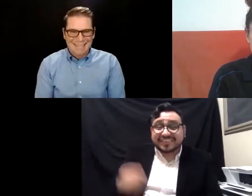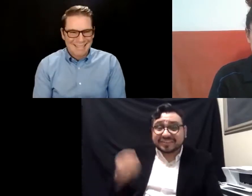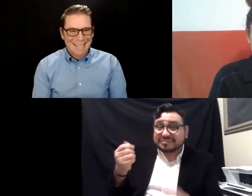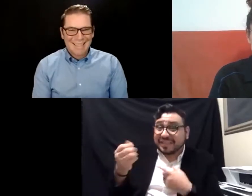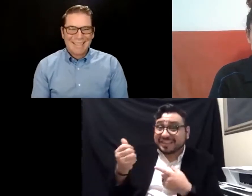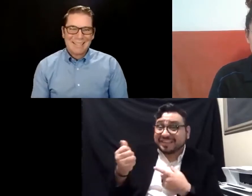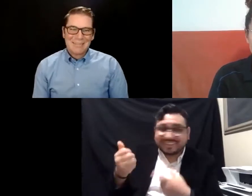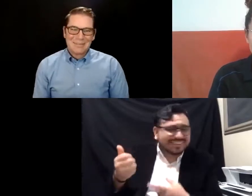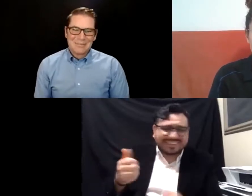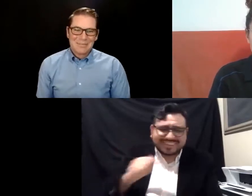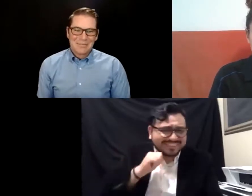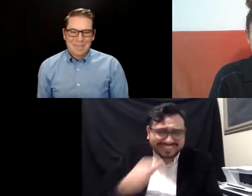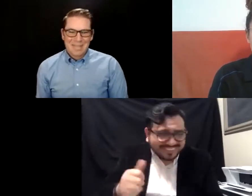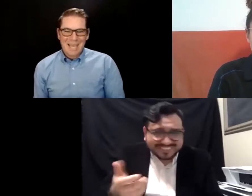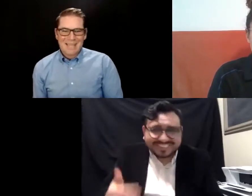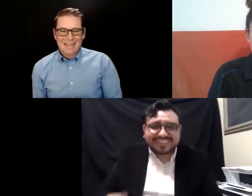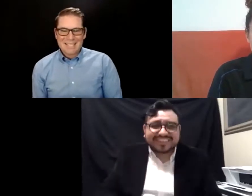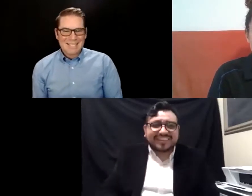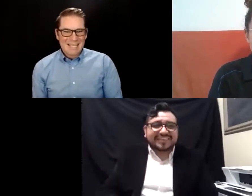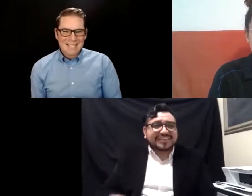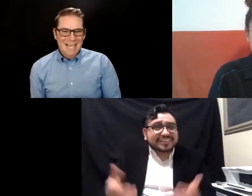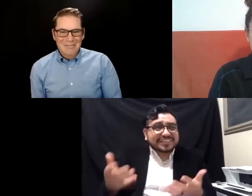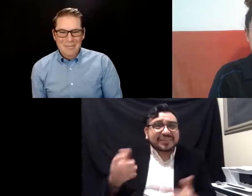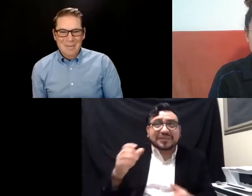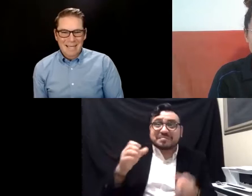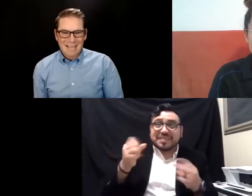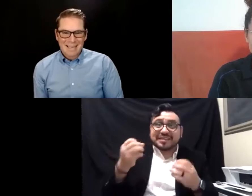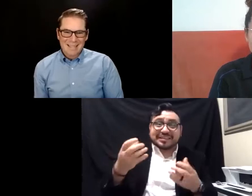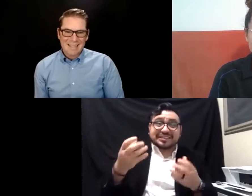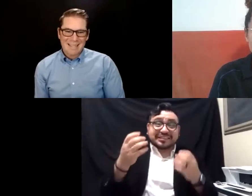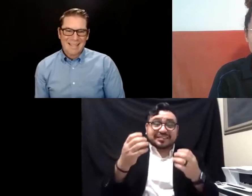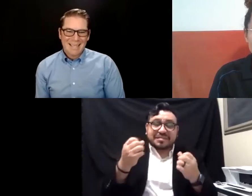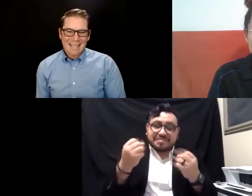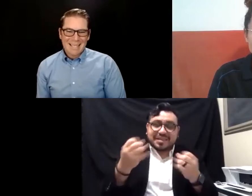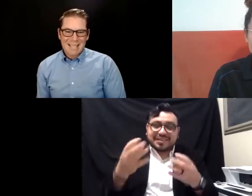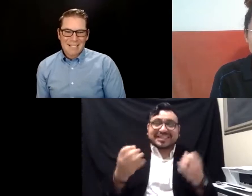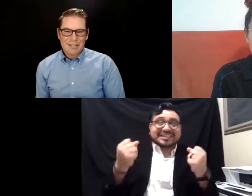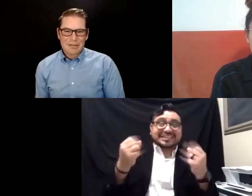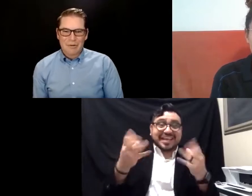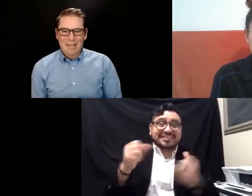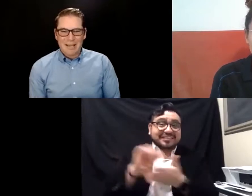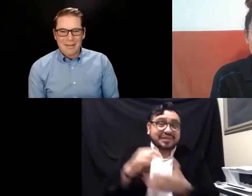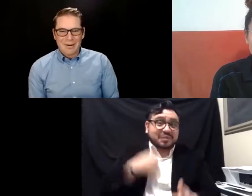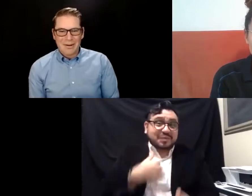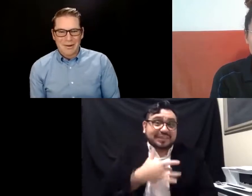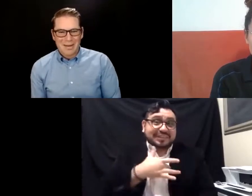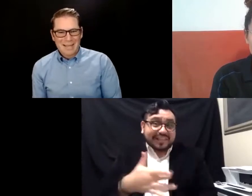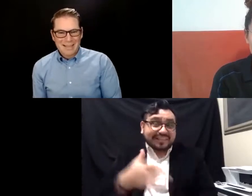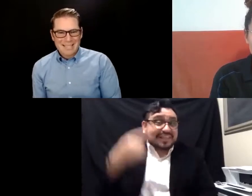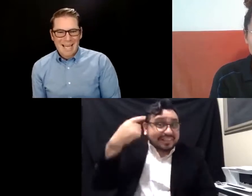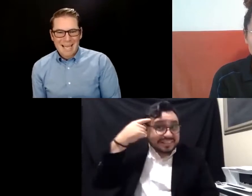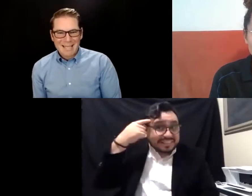[Ruiz] Yeah, this is not the sign for money. That's like "skrilla" no, no, no. The sign that we